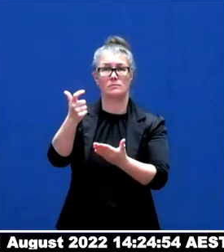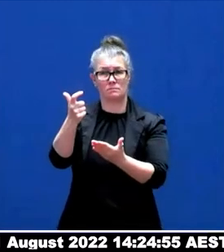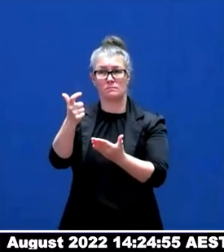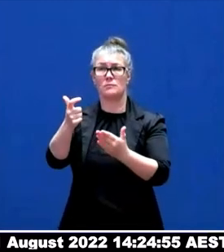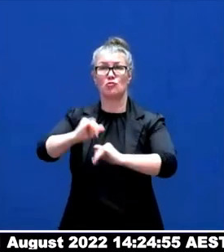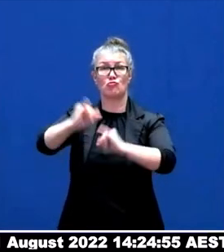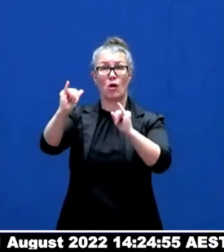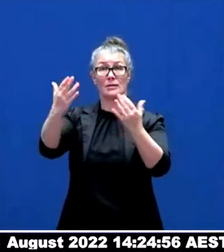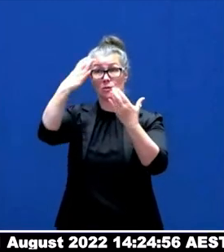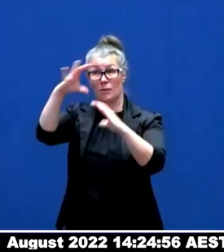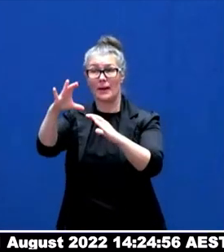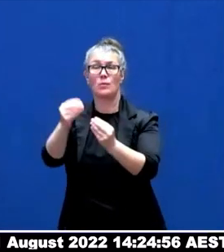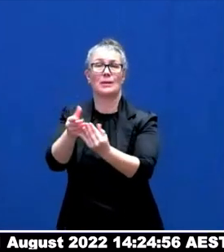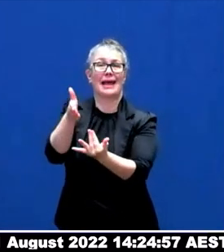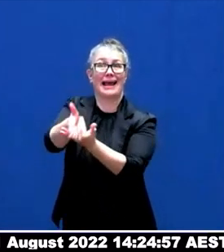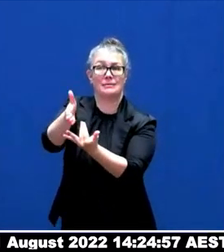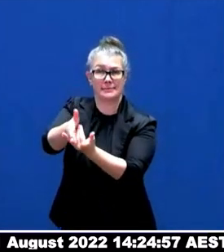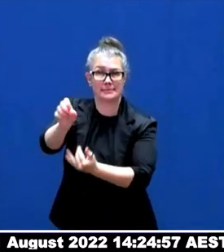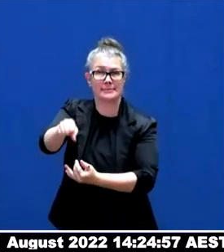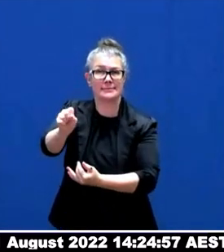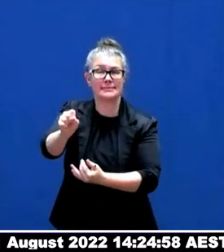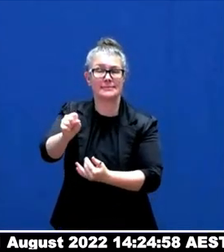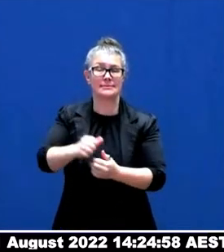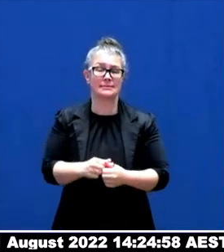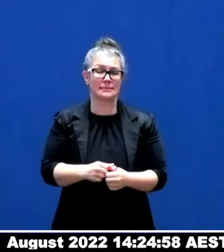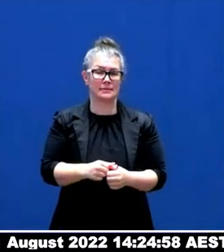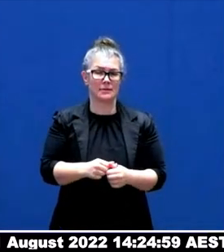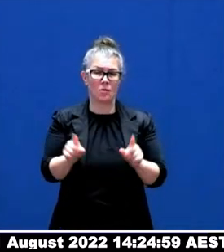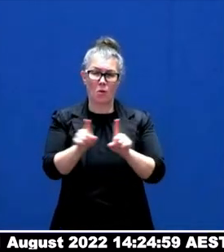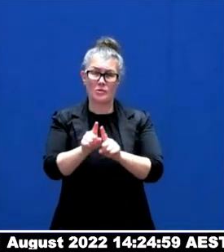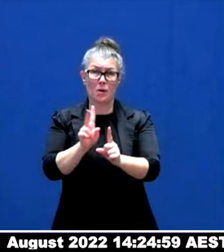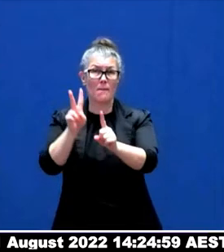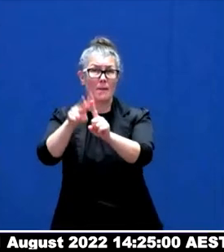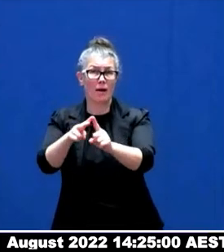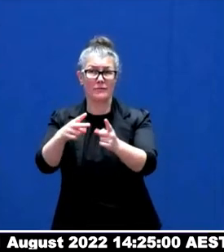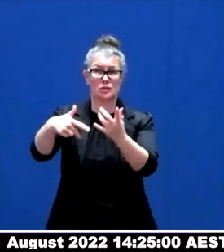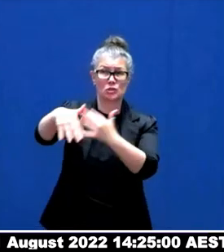Correct. MS DOWSETT: And to assist them to apply for social housing, if that's something they wish to do?